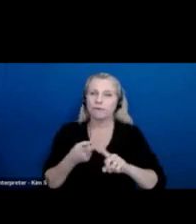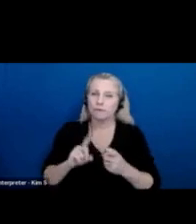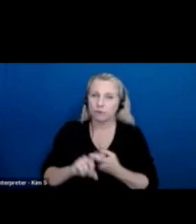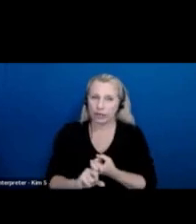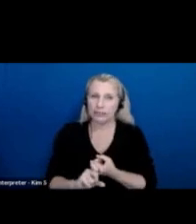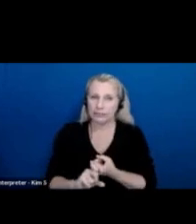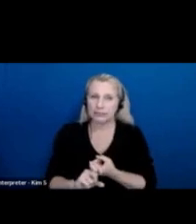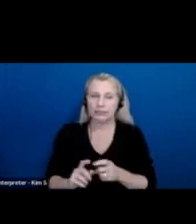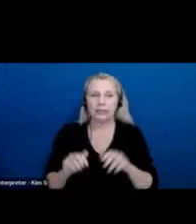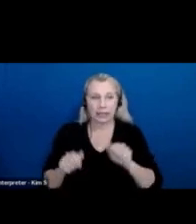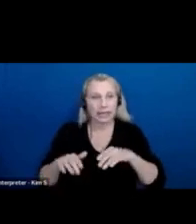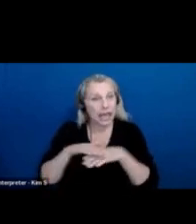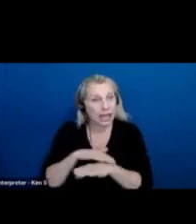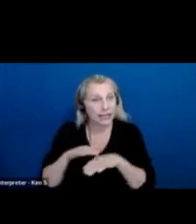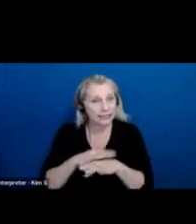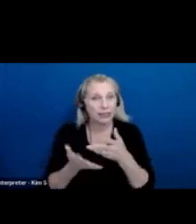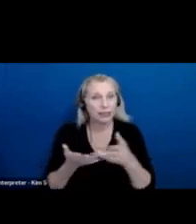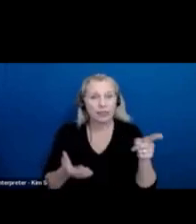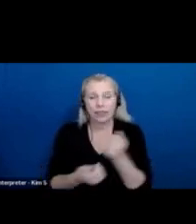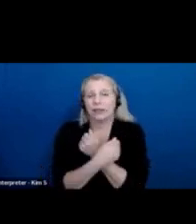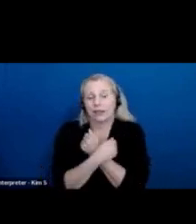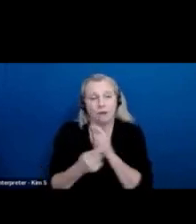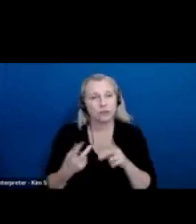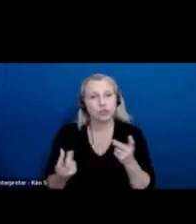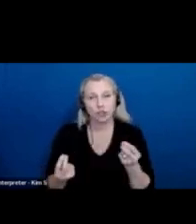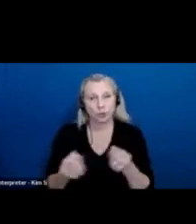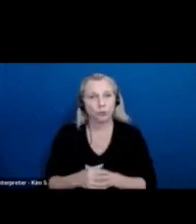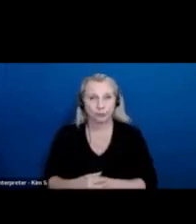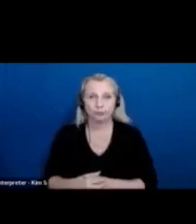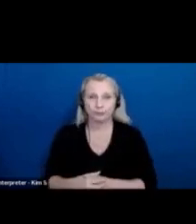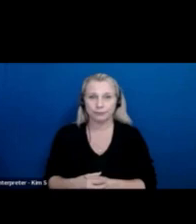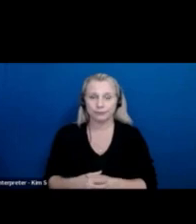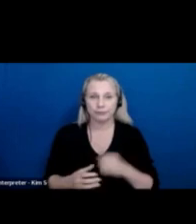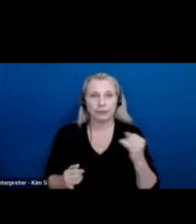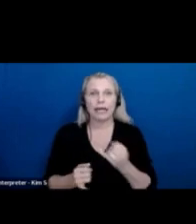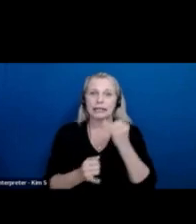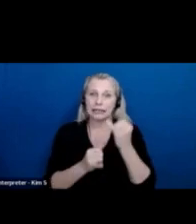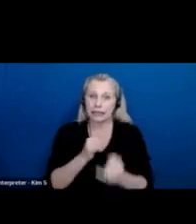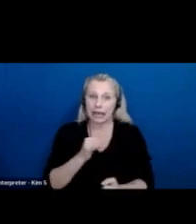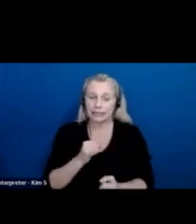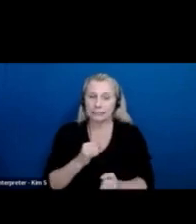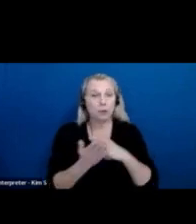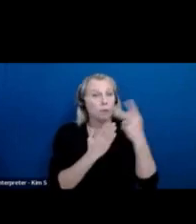and can access the things that they love to do. And lastly, wraparound is a team based